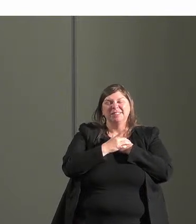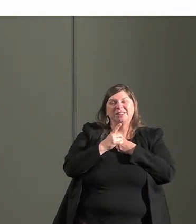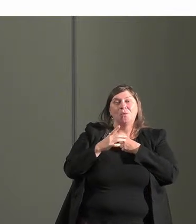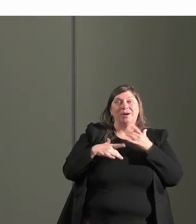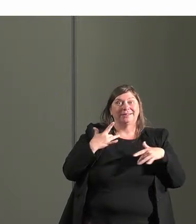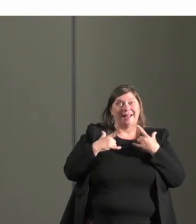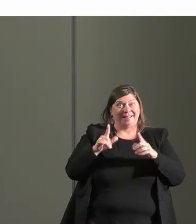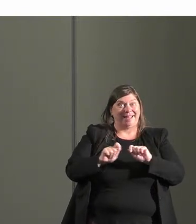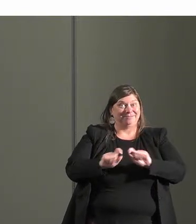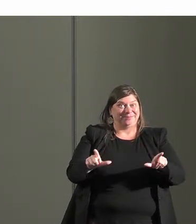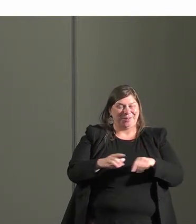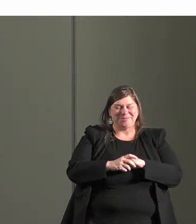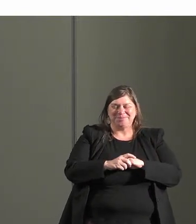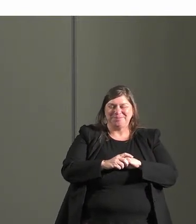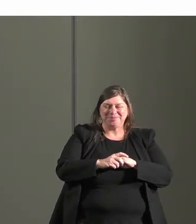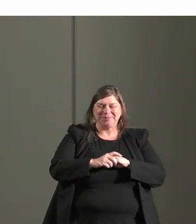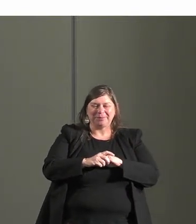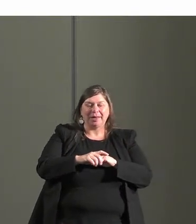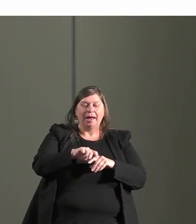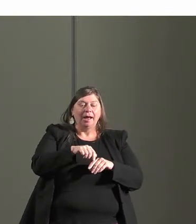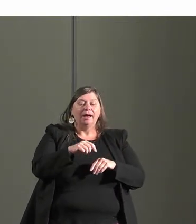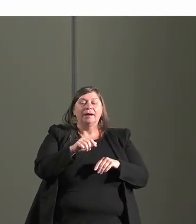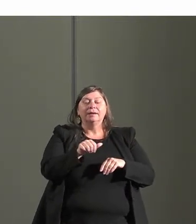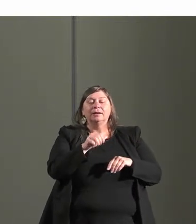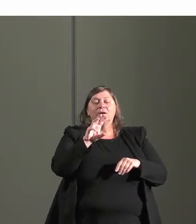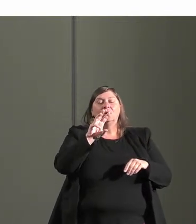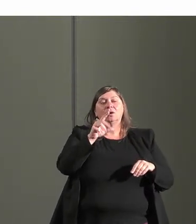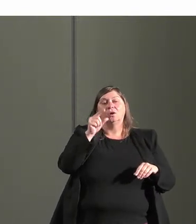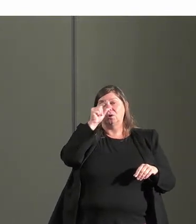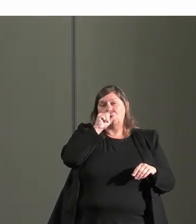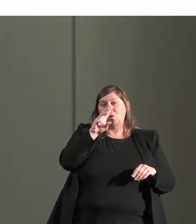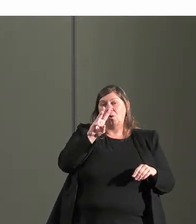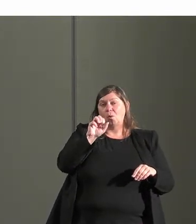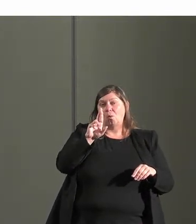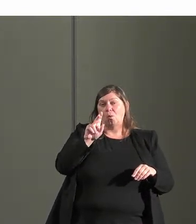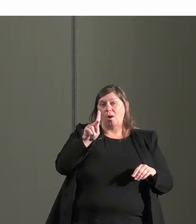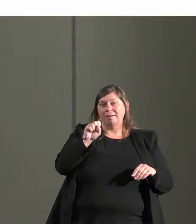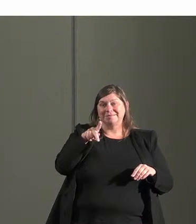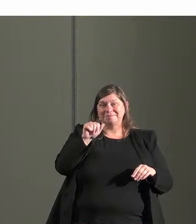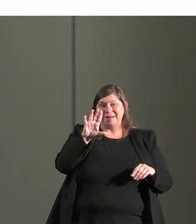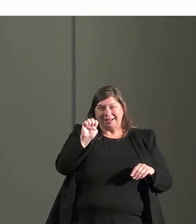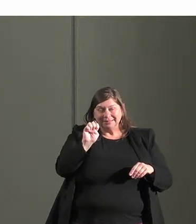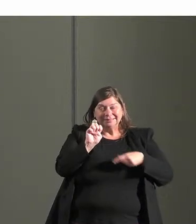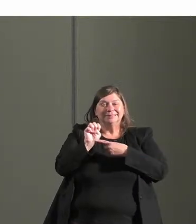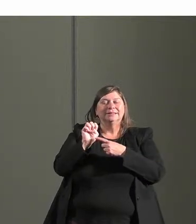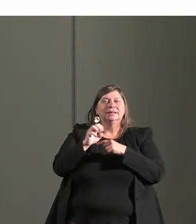needs we are excited to see it roll out.